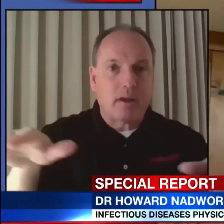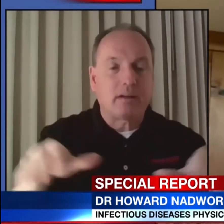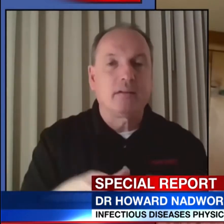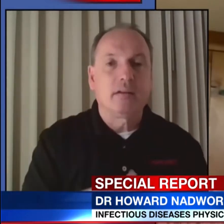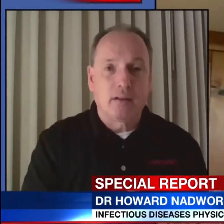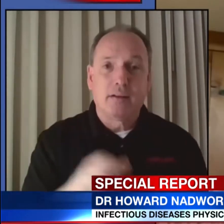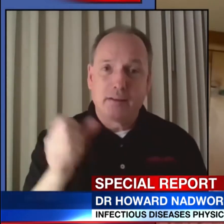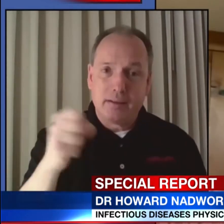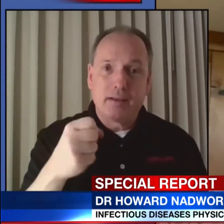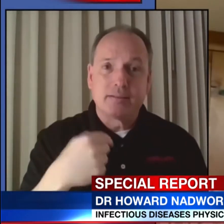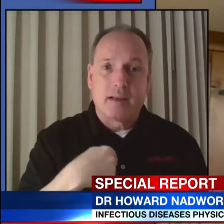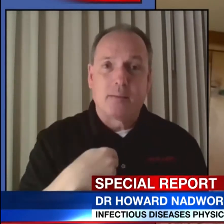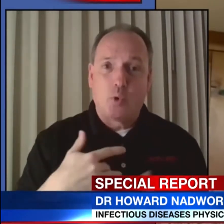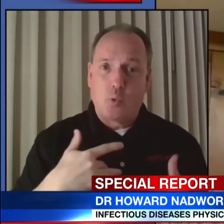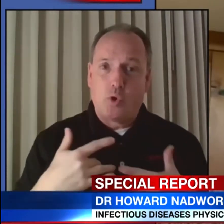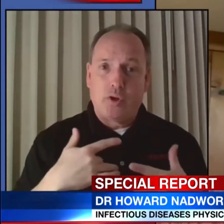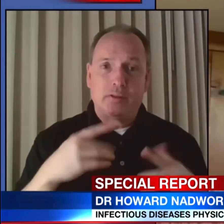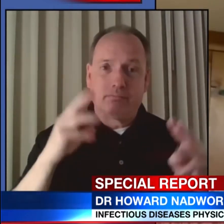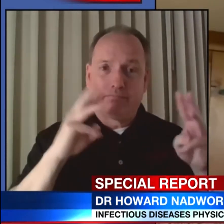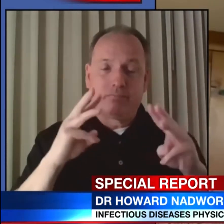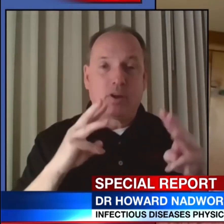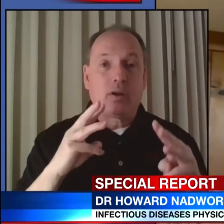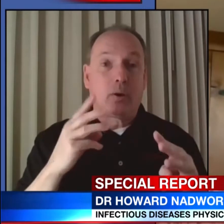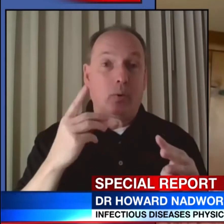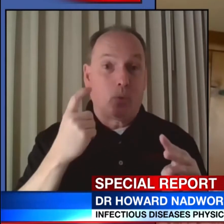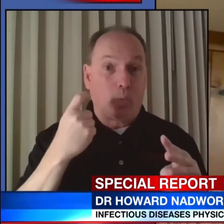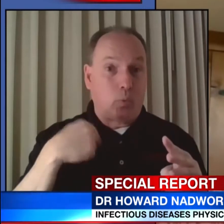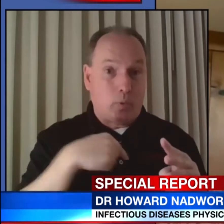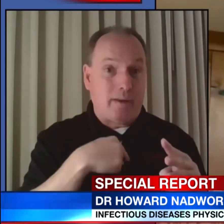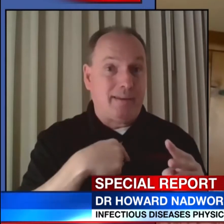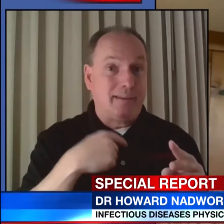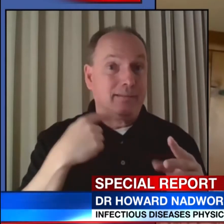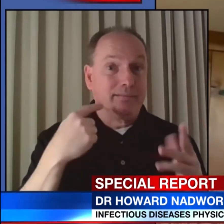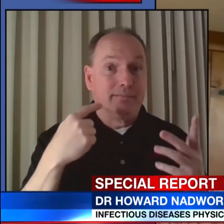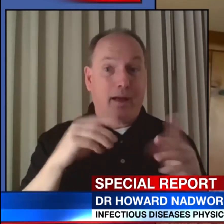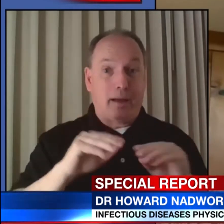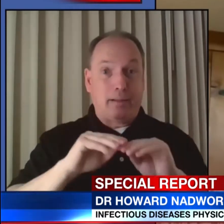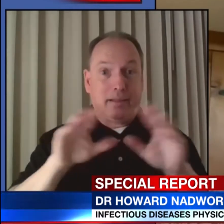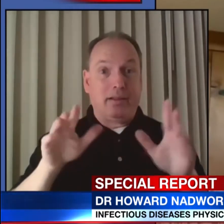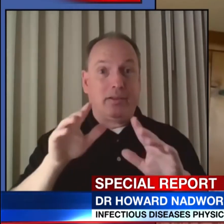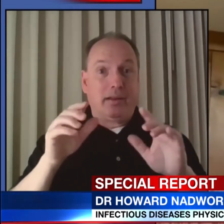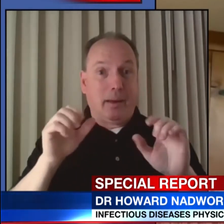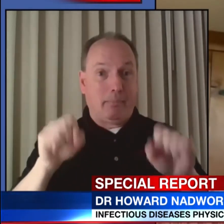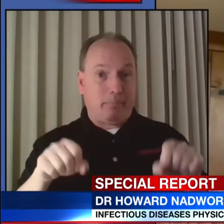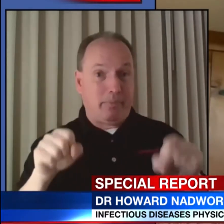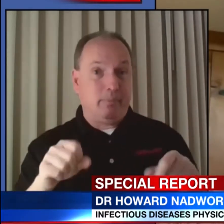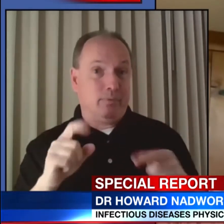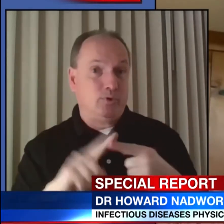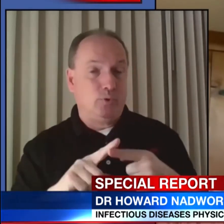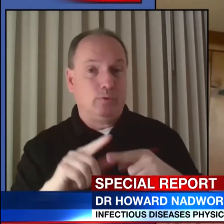SOCIAL GATHERINGS WITH EACH OTHER AND THOSE MORE CONTAGIOUS STRAINS WILL SPREAD FASTER. YES, I'M WORRIED.